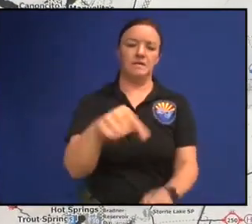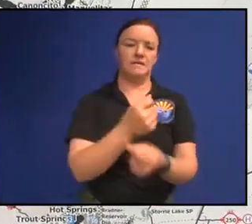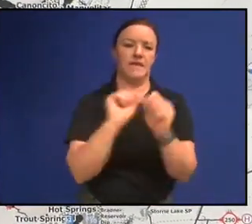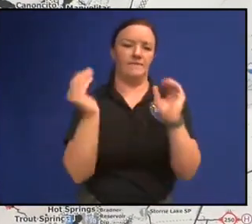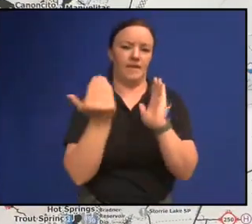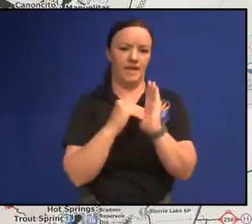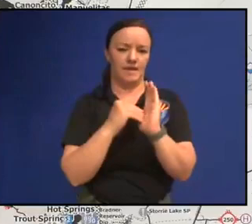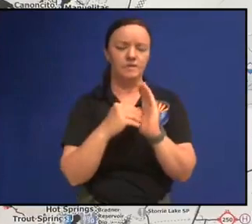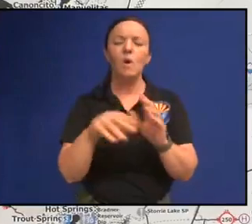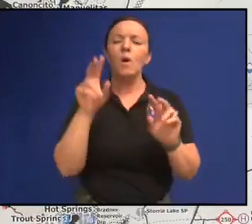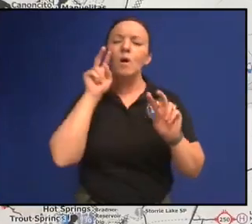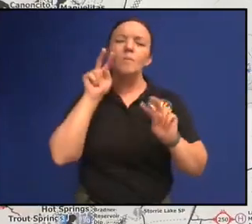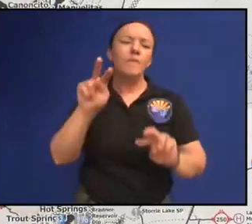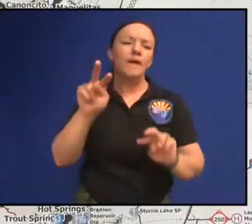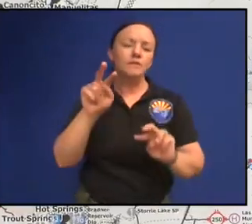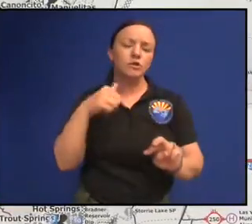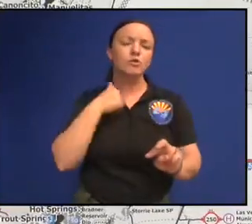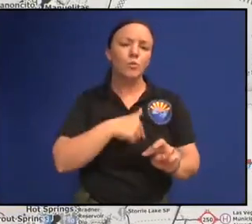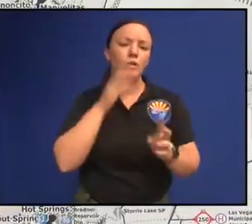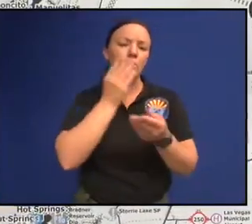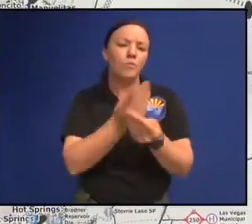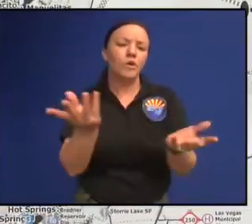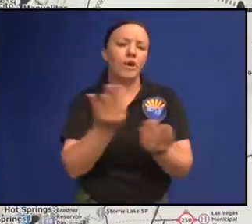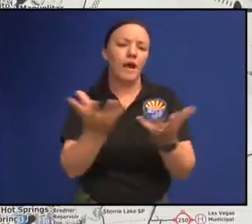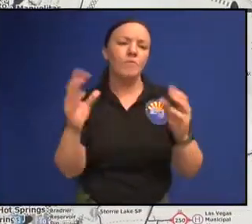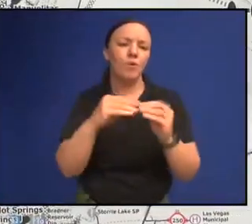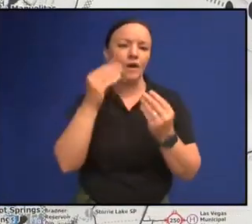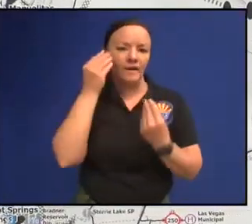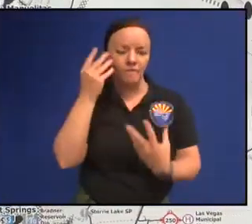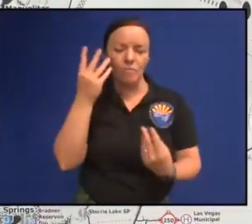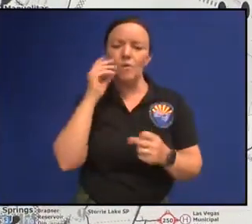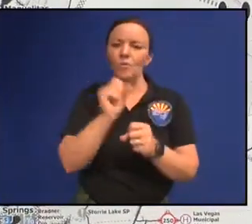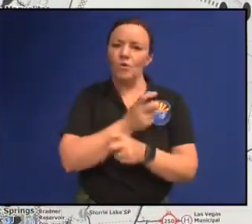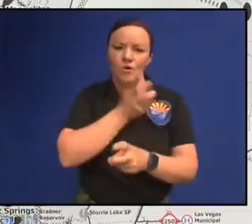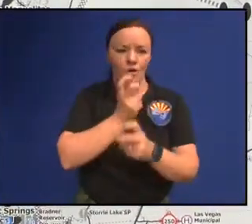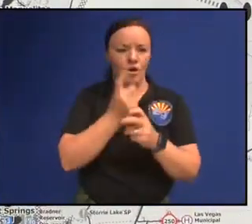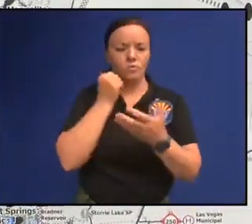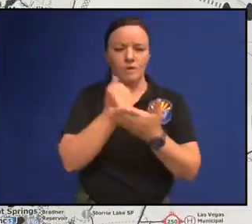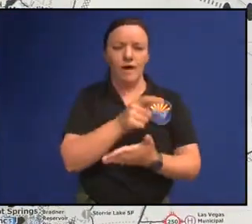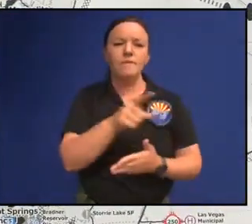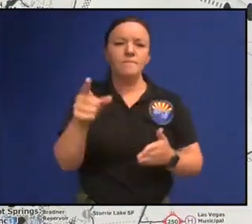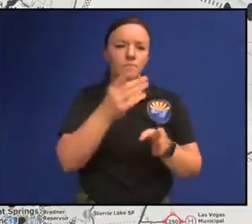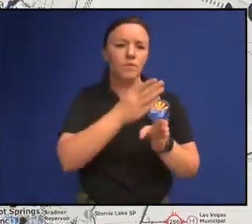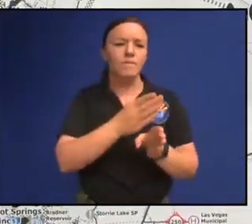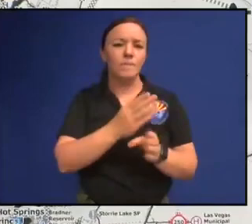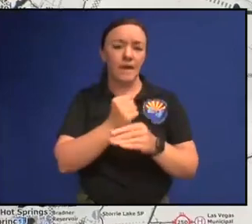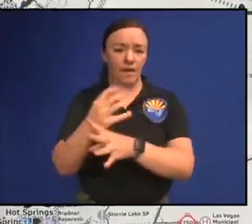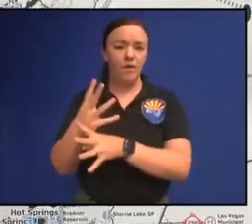REALLY WORKING HARD TO TRY AND GET YOU MORE PREPARED FOR WHAT COULD OR MIGHT BE COMING, AS IT IS MOTHER